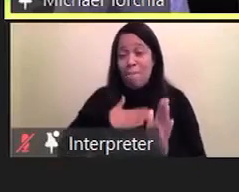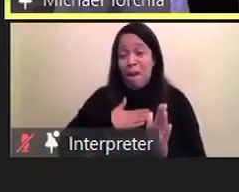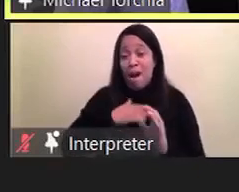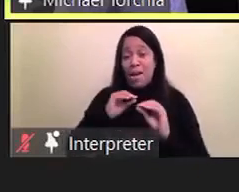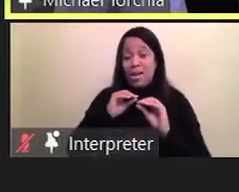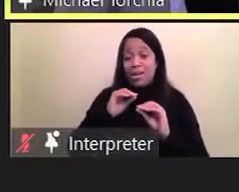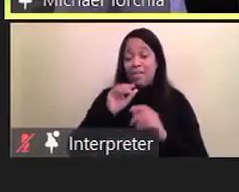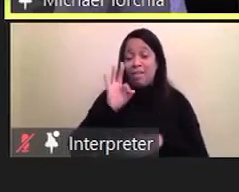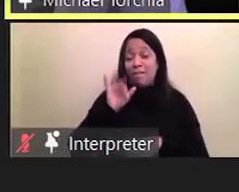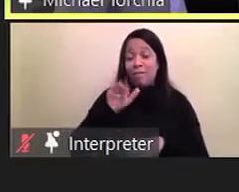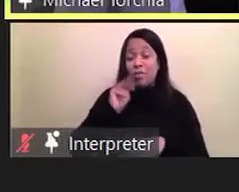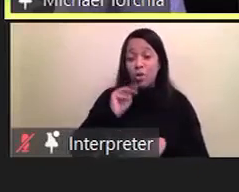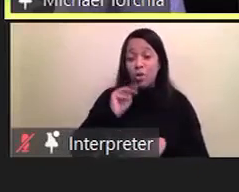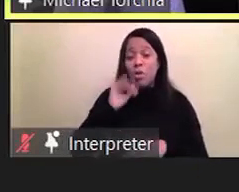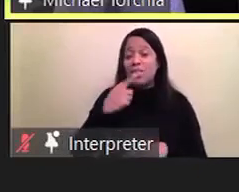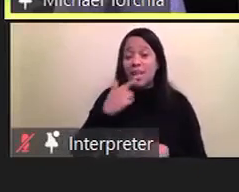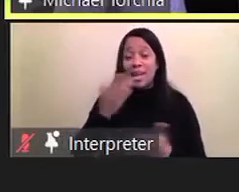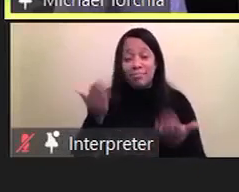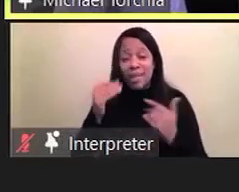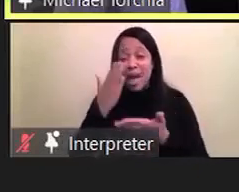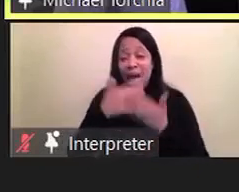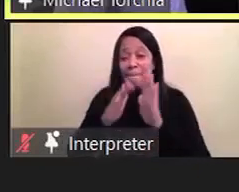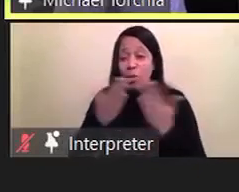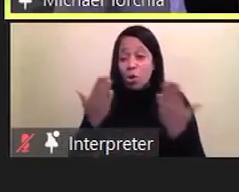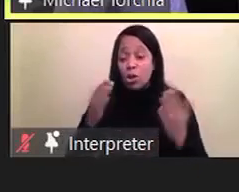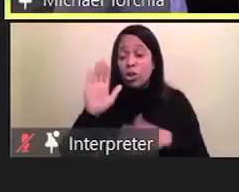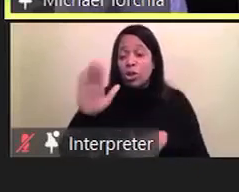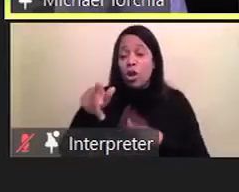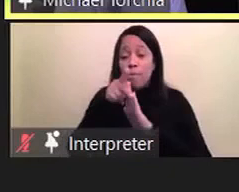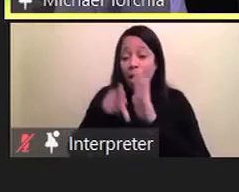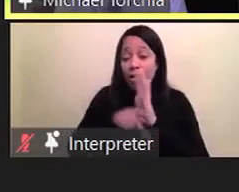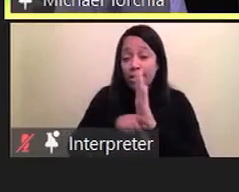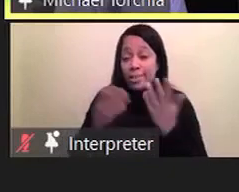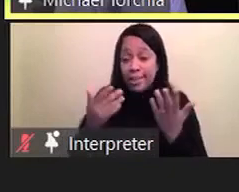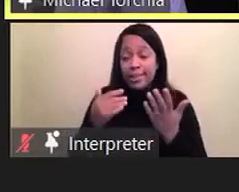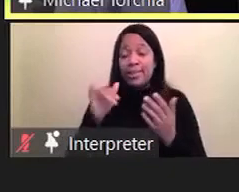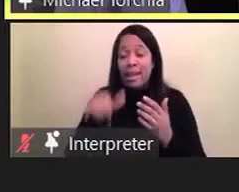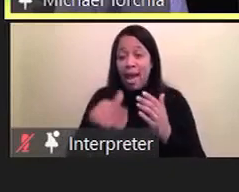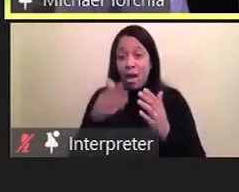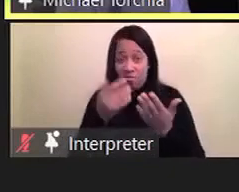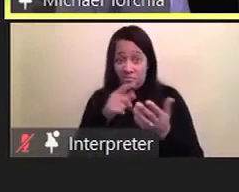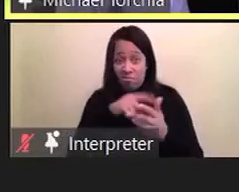Let us see your policies. OK. Aside from your handbook and policies, what do you really do?